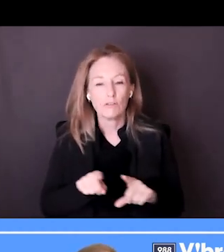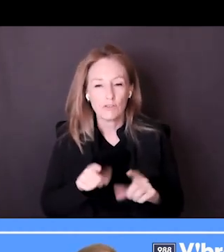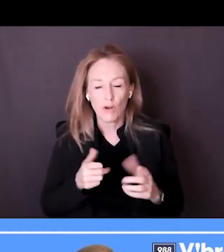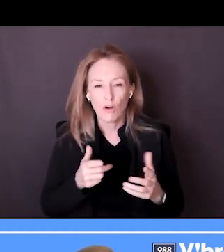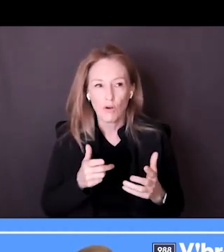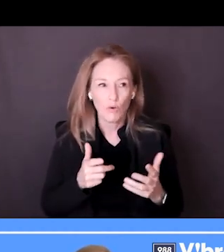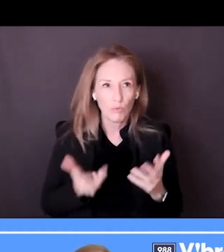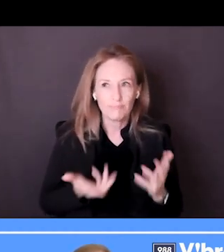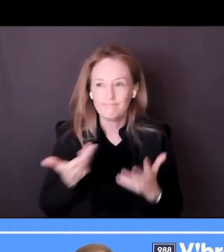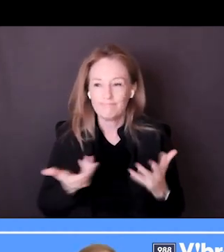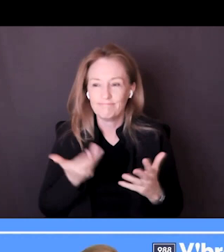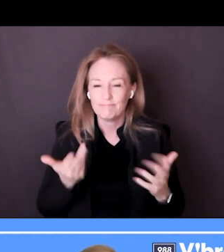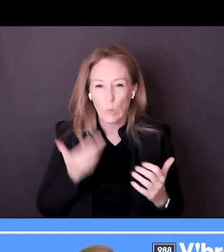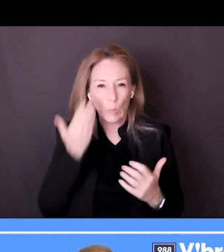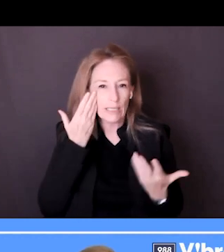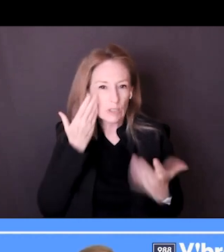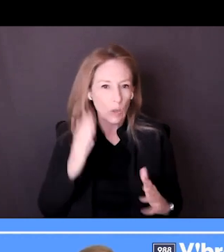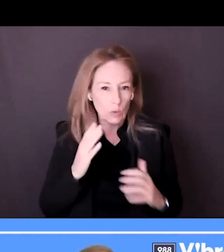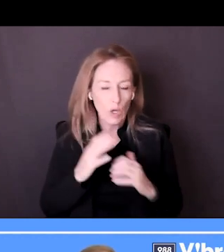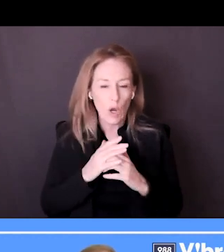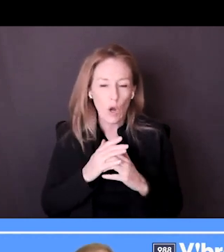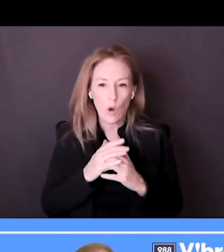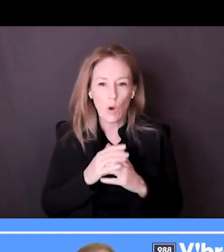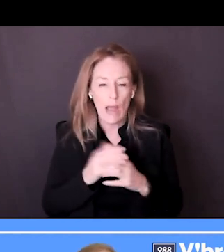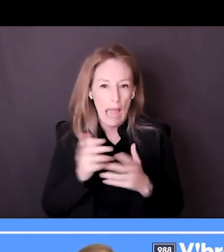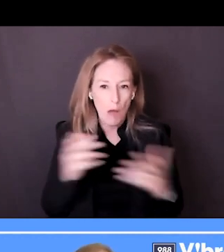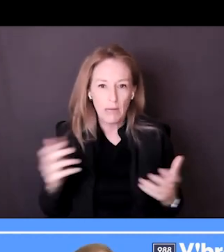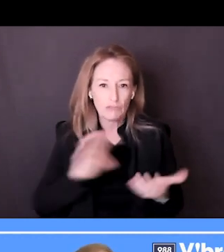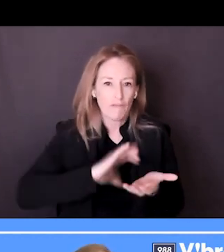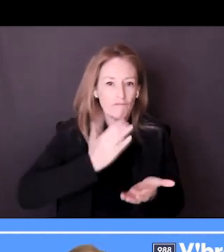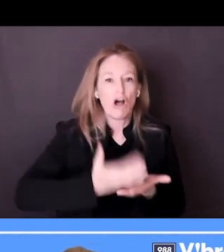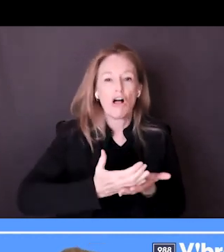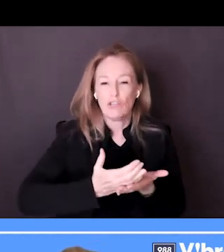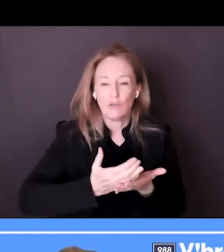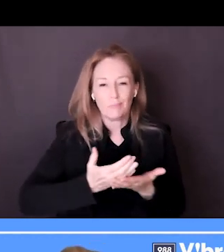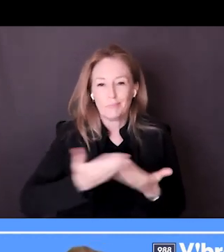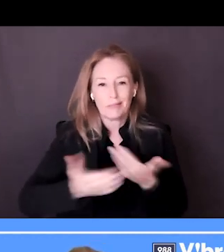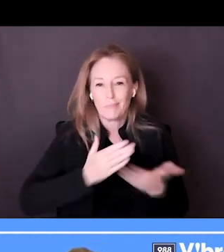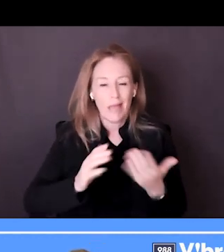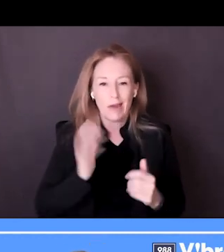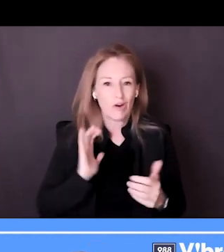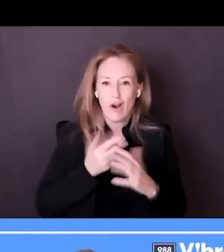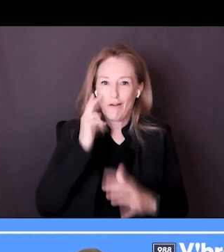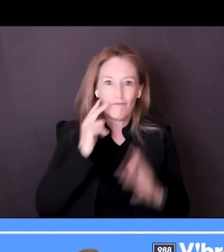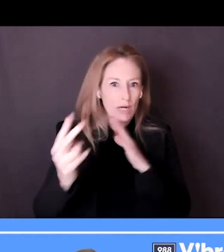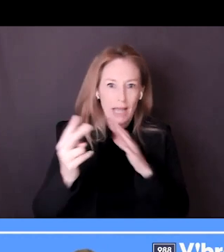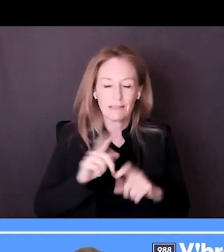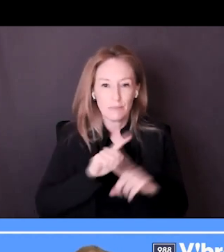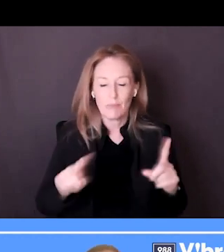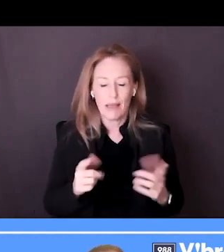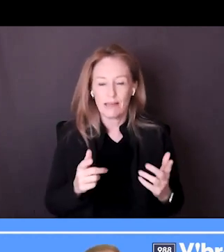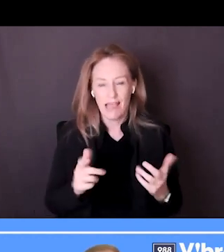HOW MUCH FORECASTING IS GOING TO COME. HOW DO WE FORECAST THAT